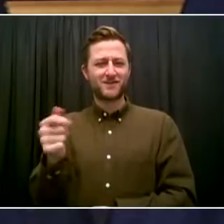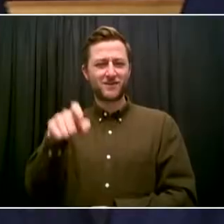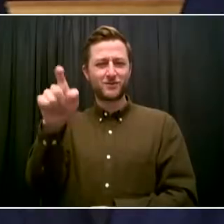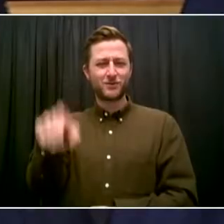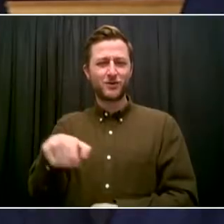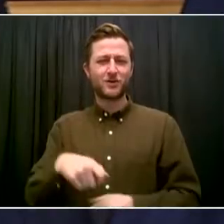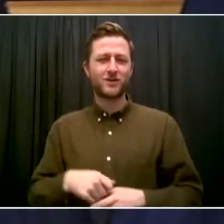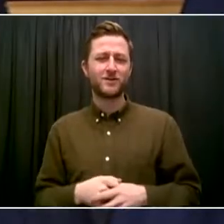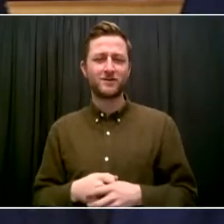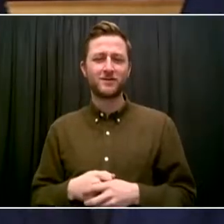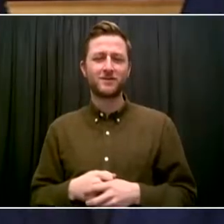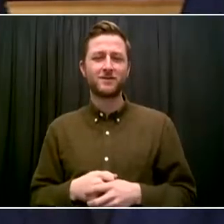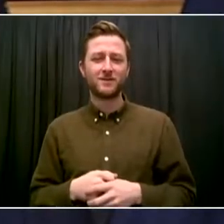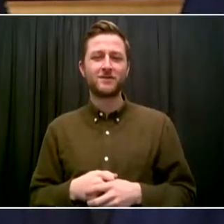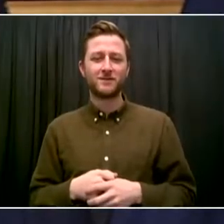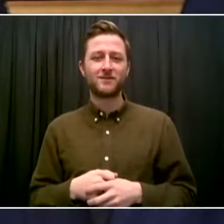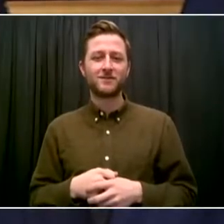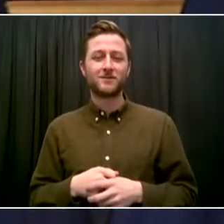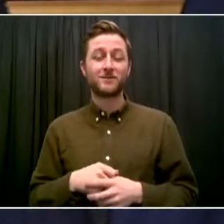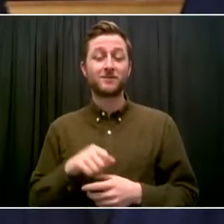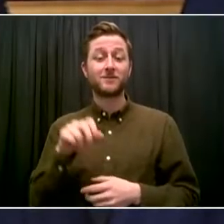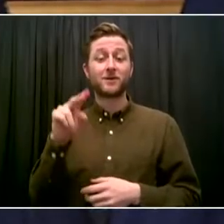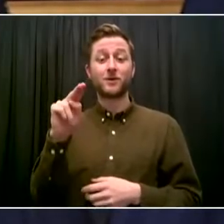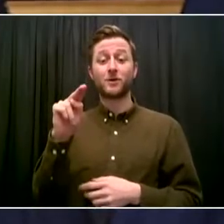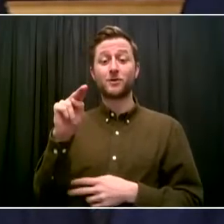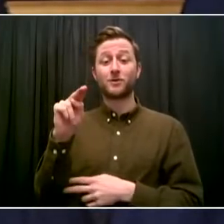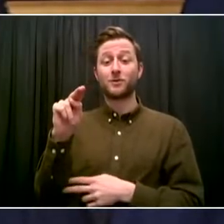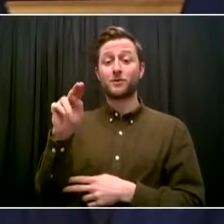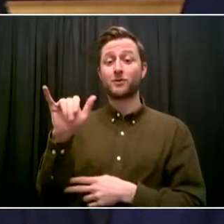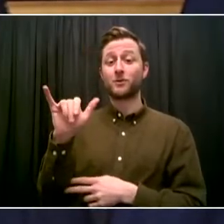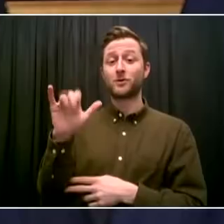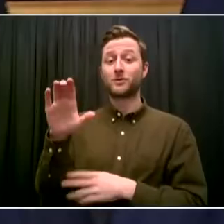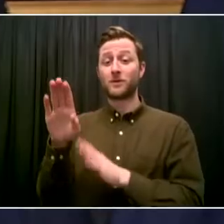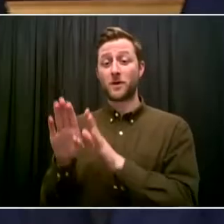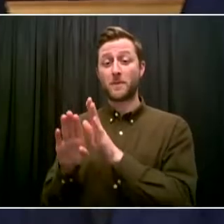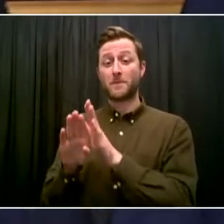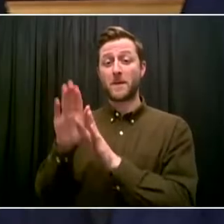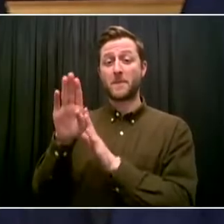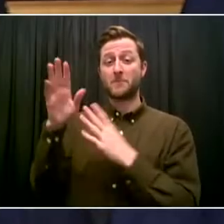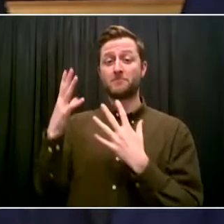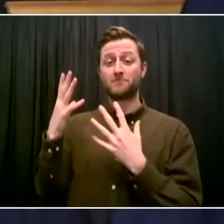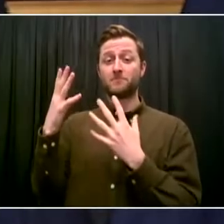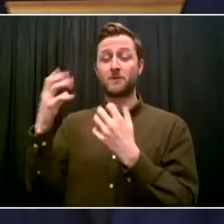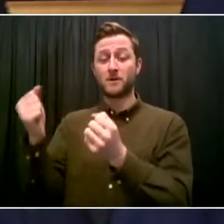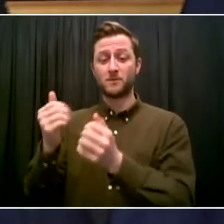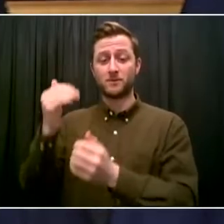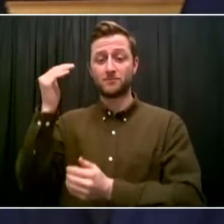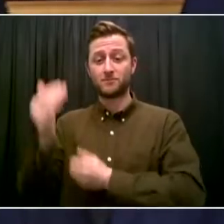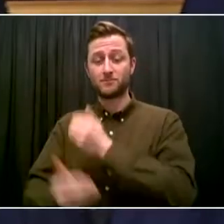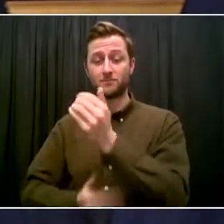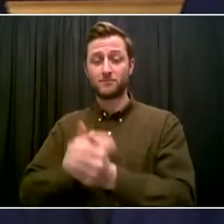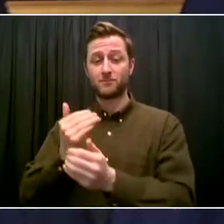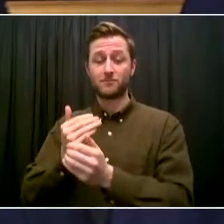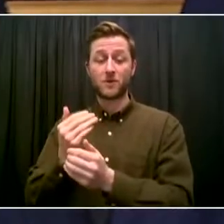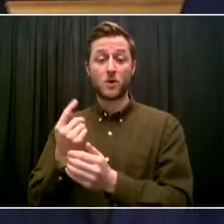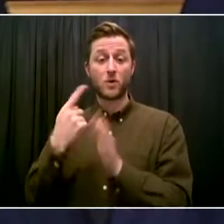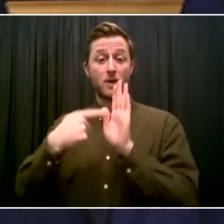NEW YORK SHOULD BE PROUD OF THEMSELVES.